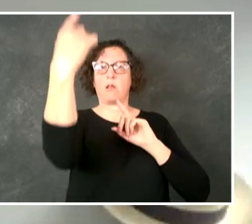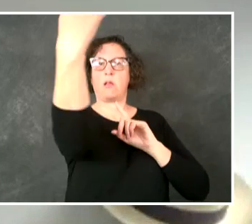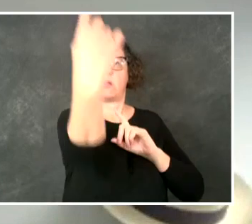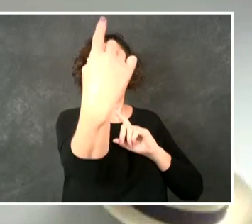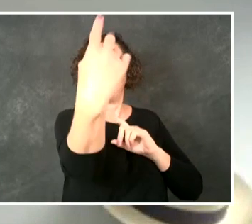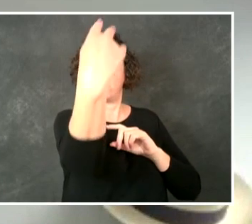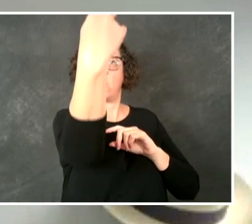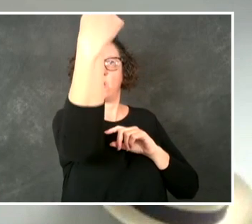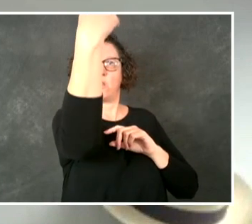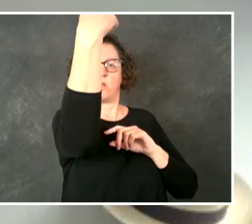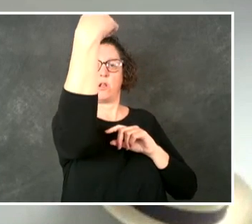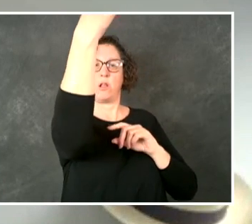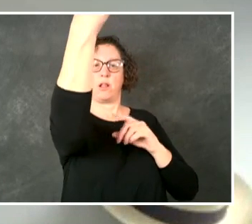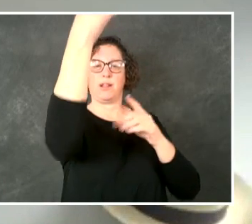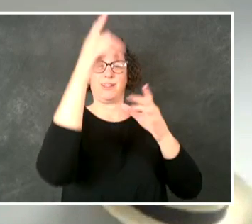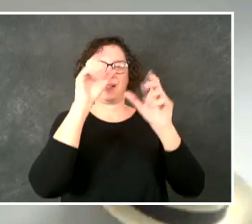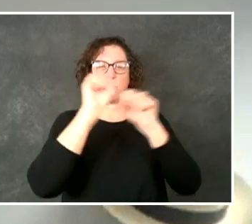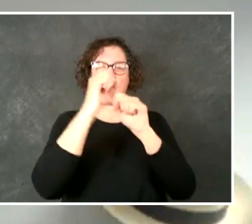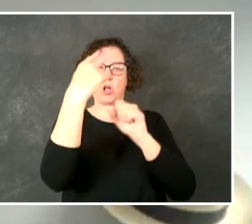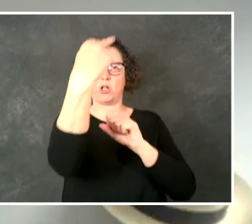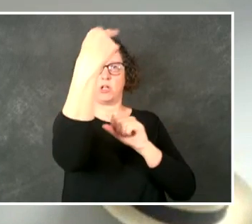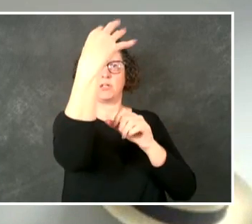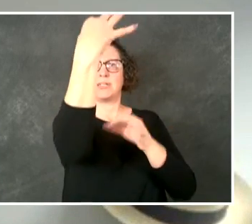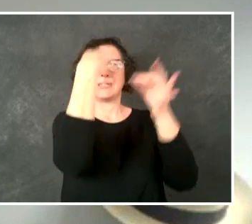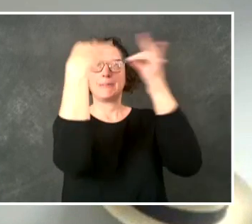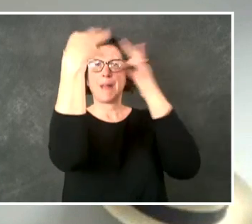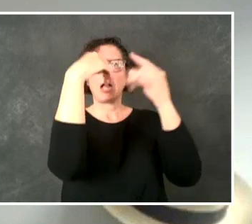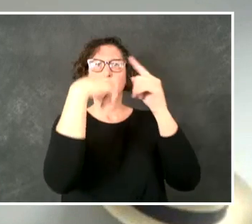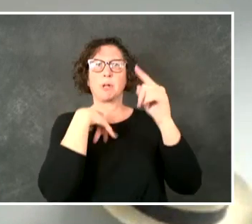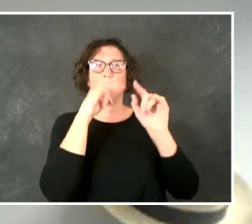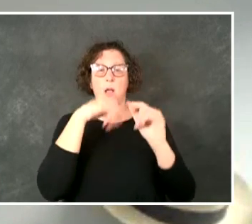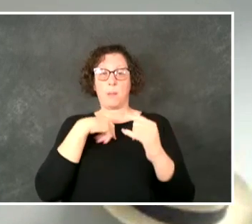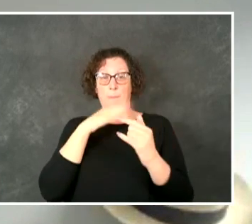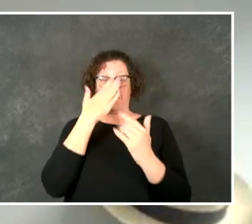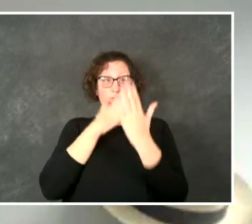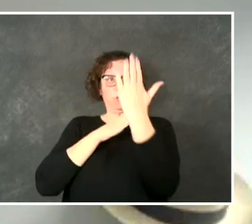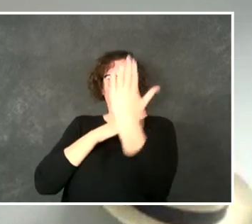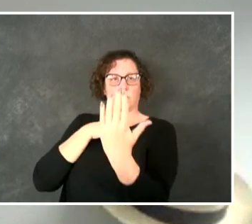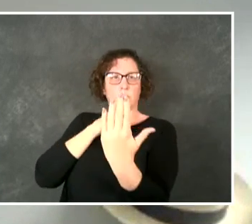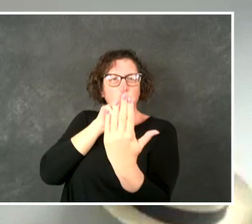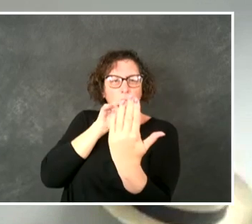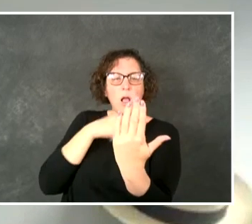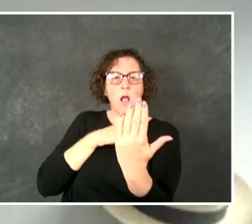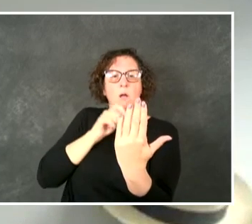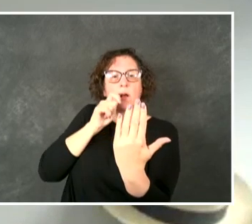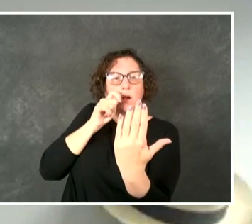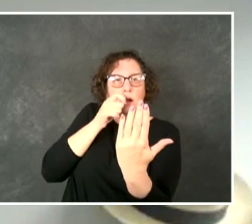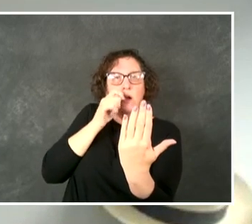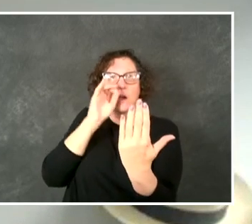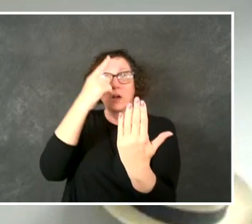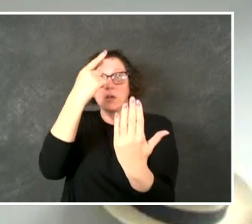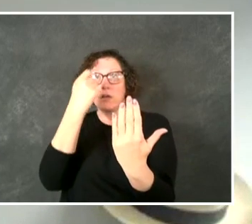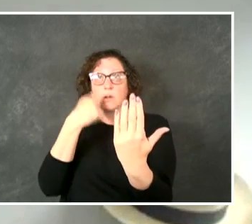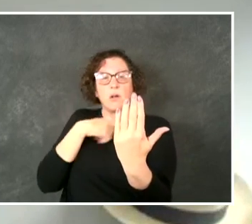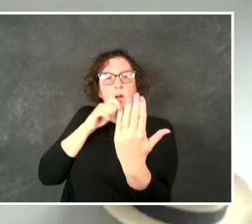THE HEALTH DARE WORKER BEING SNEEZED AT OR HECOUGD ON. THEY'LL BE ABLE TO OBSERVE IN THE